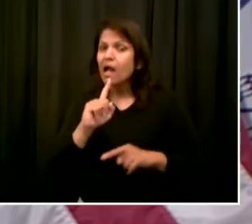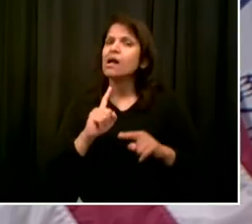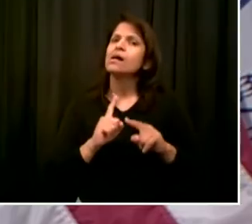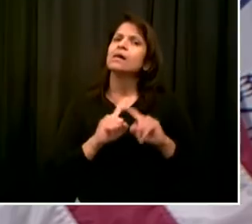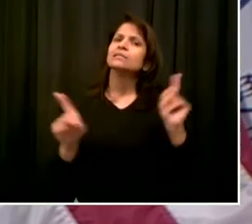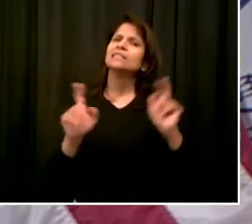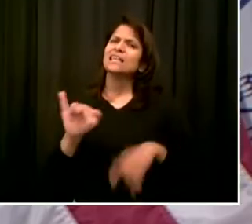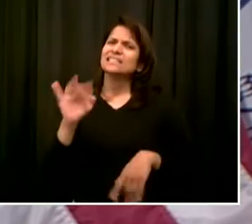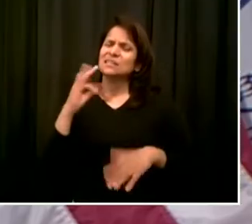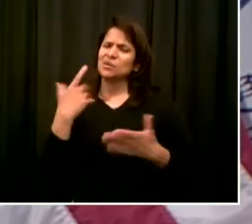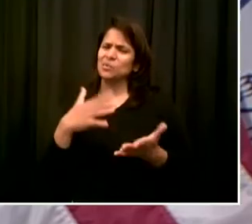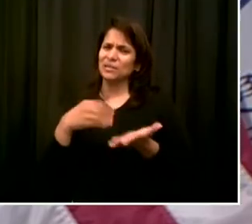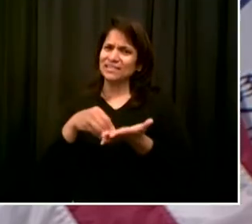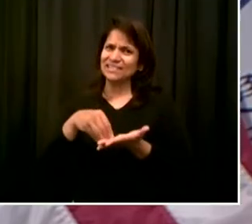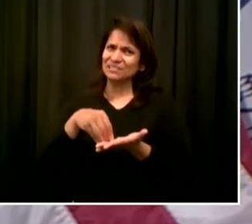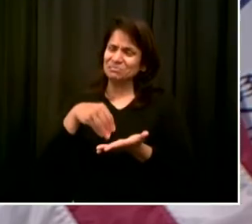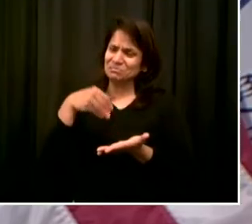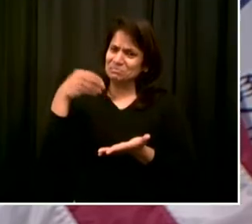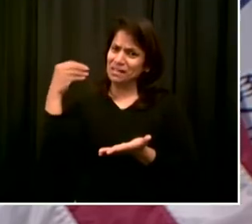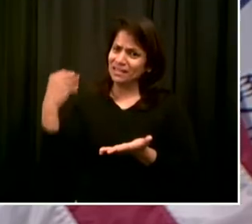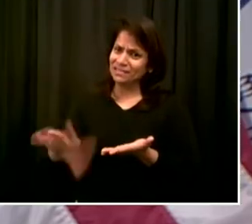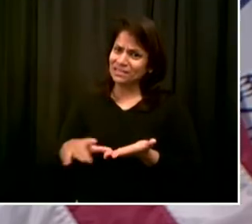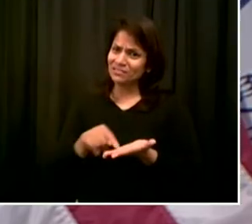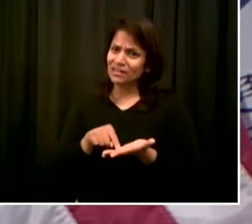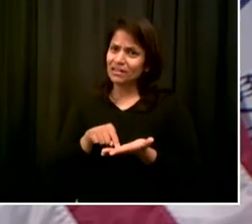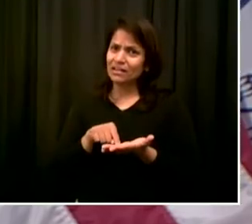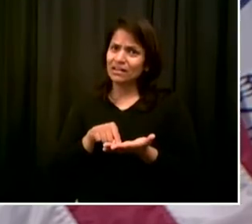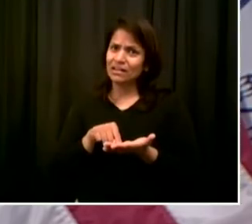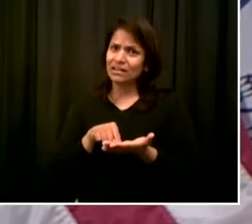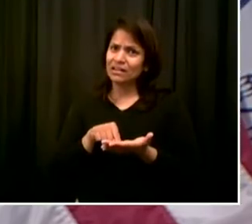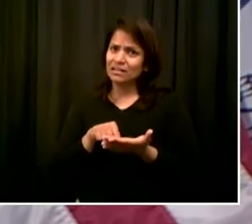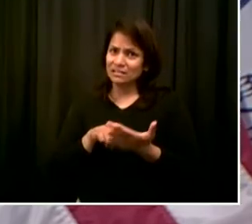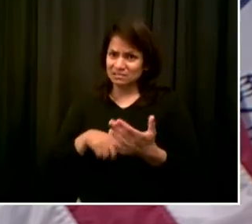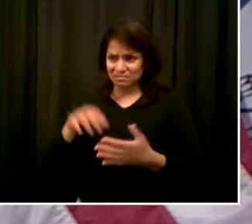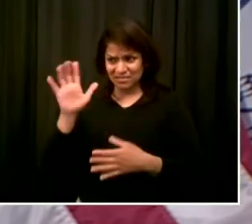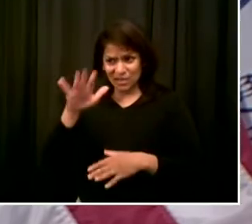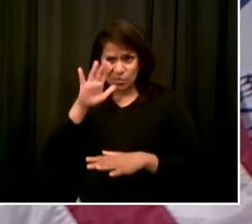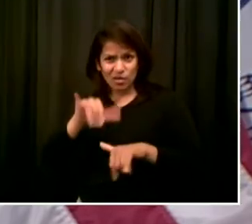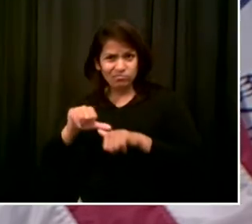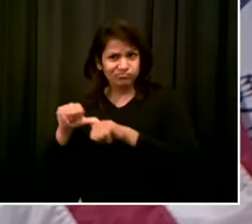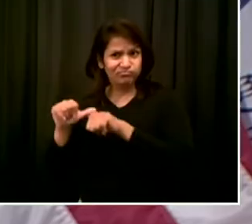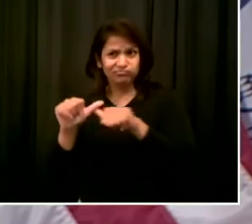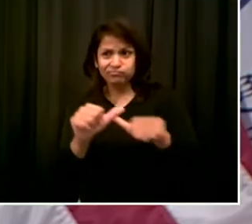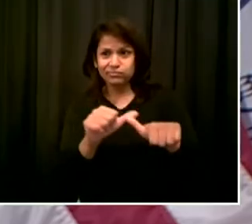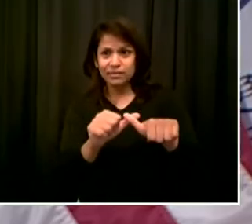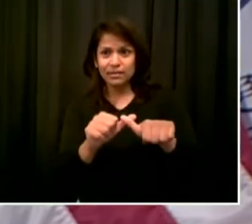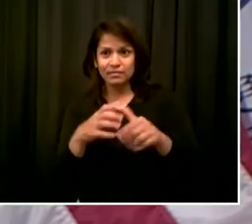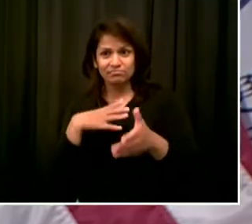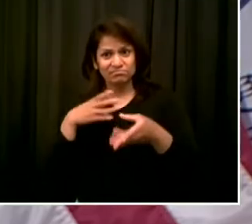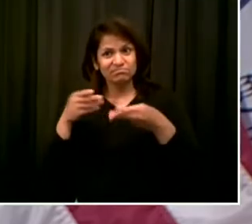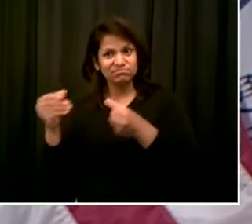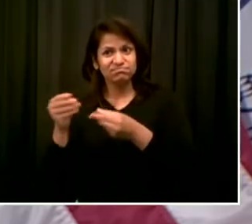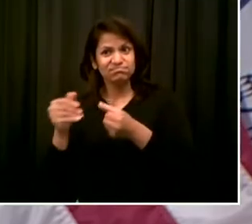EVTIICONIS N HET CITY. IT IS A GREAT IDEA BUT I DISAGREE ABOUT HOW FAR WE SHOULD GO WITH IT FINANCIALLY AND WHAT IS THE RIGHT APPROACH. I HAVE NOT SEEN THEIR